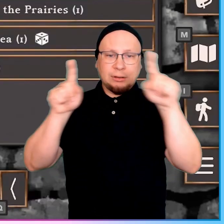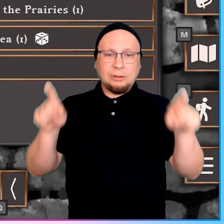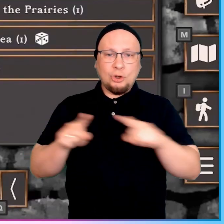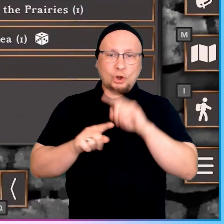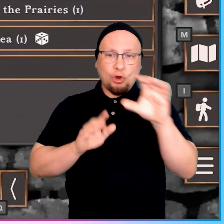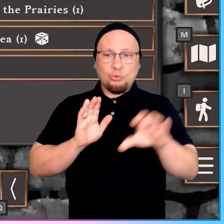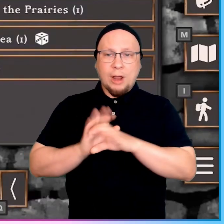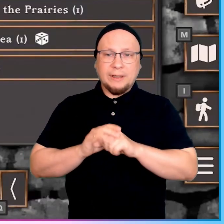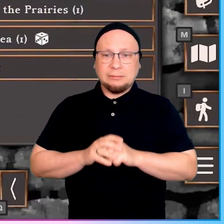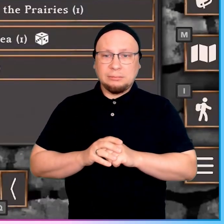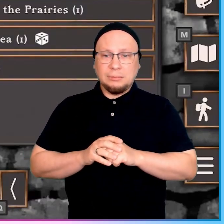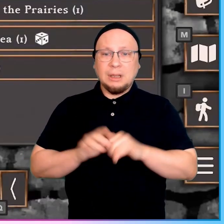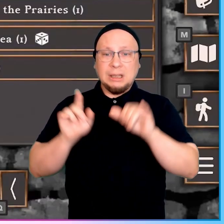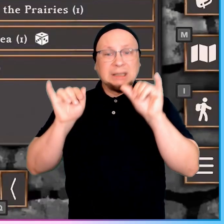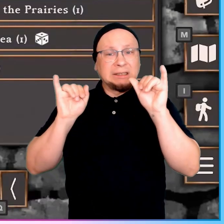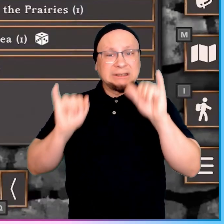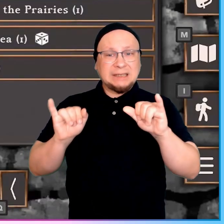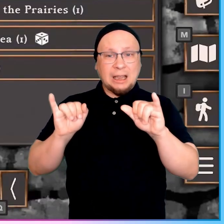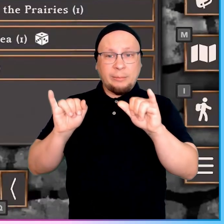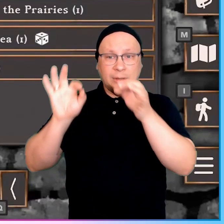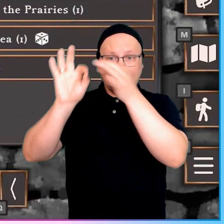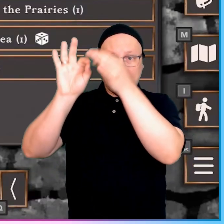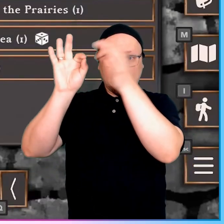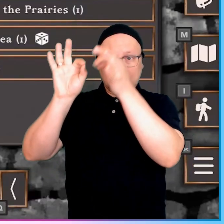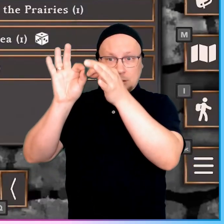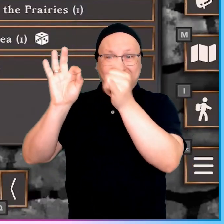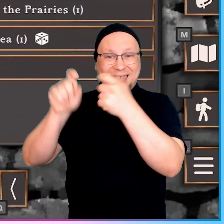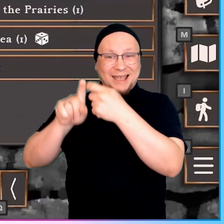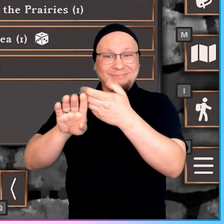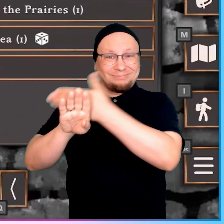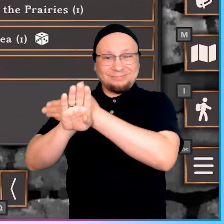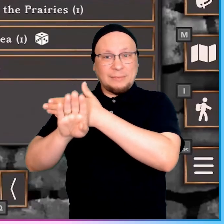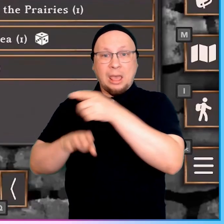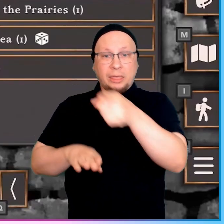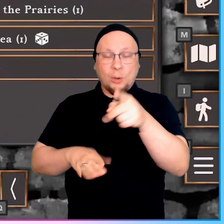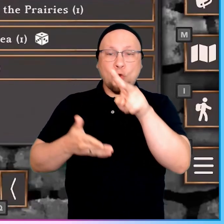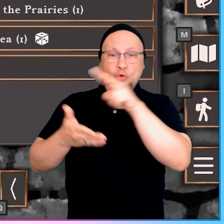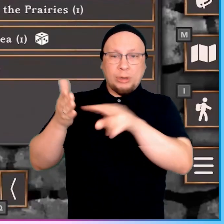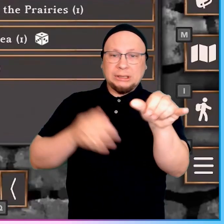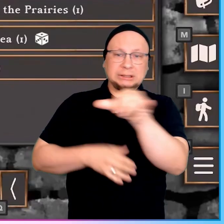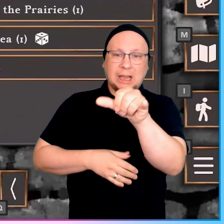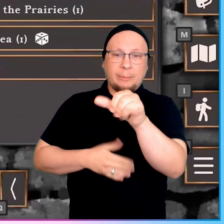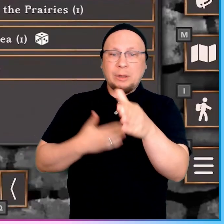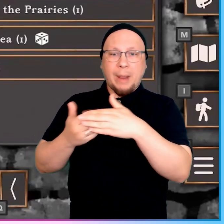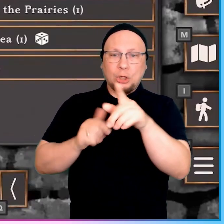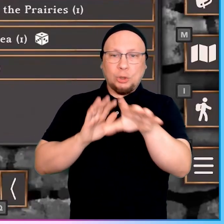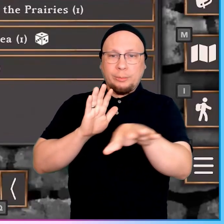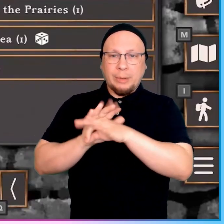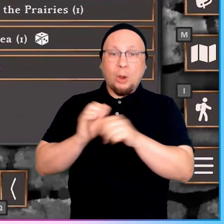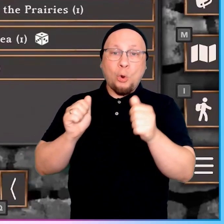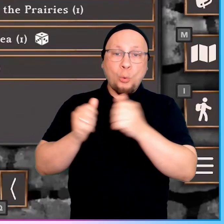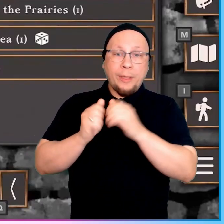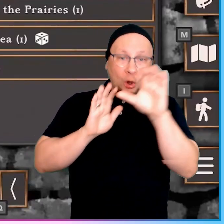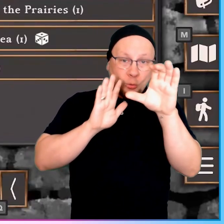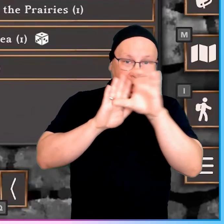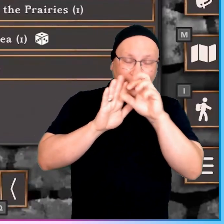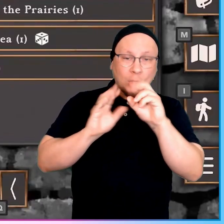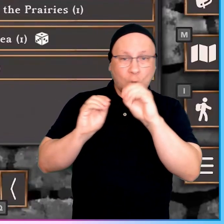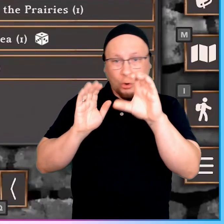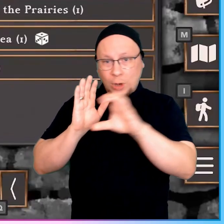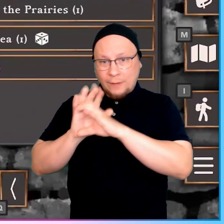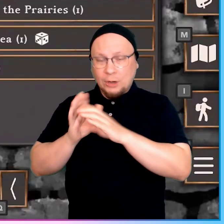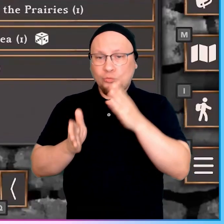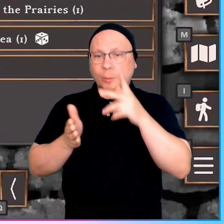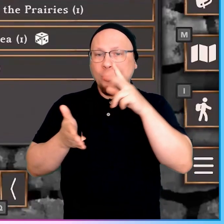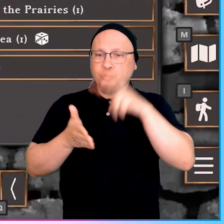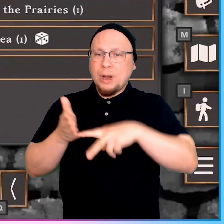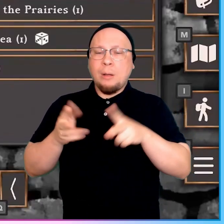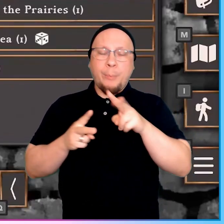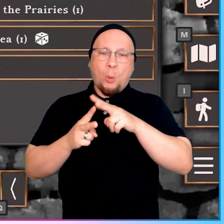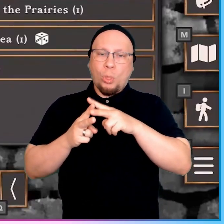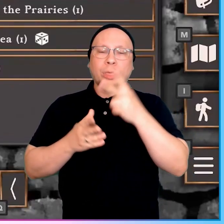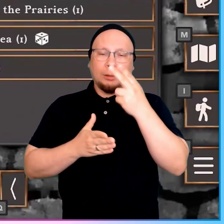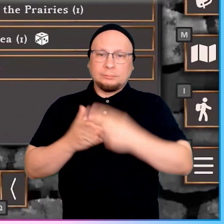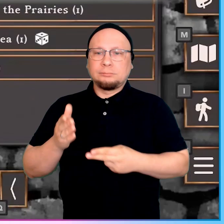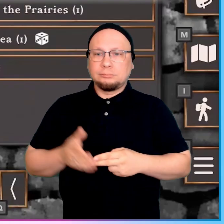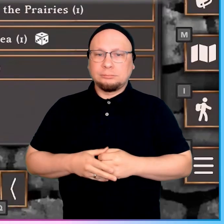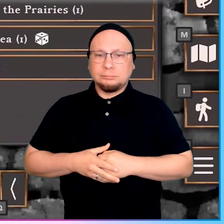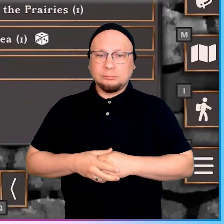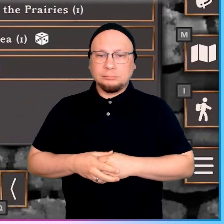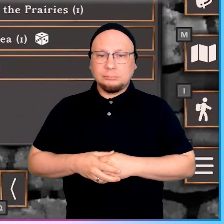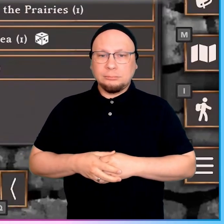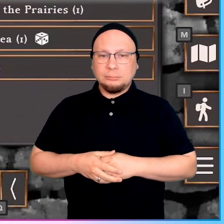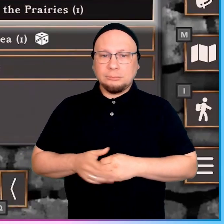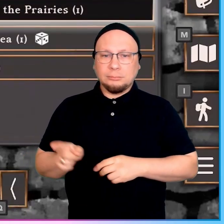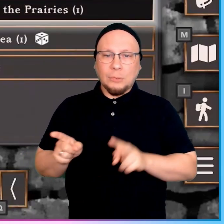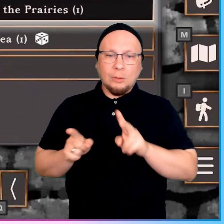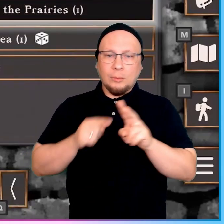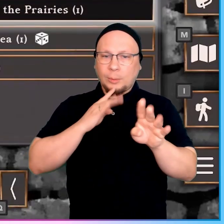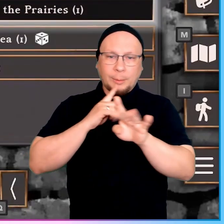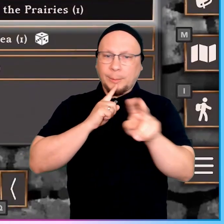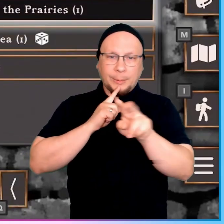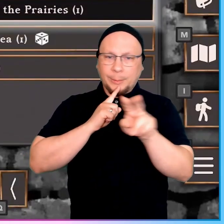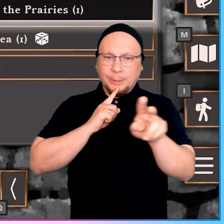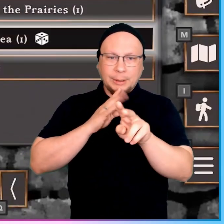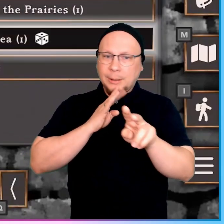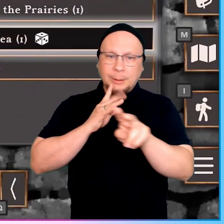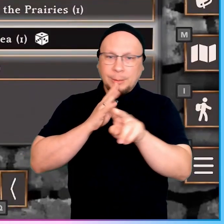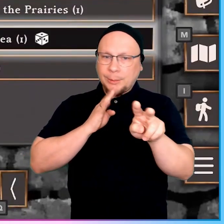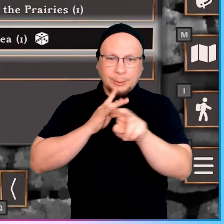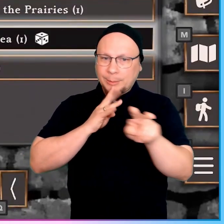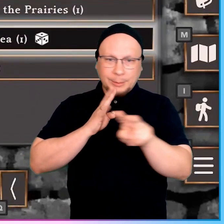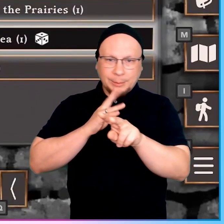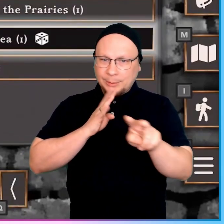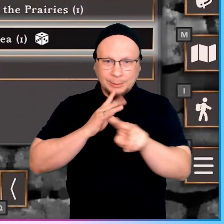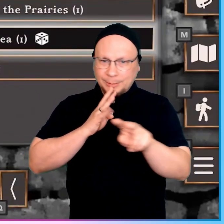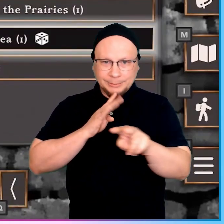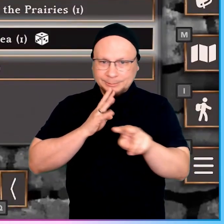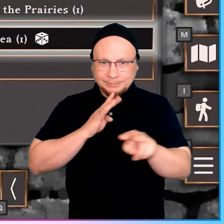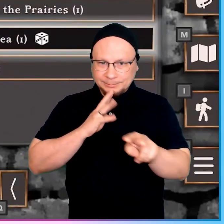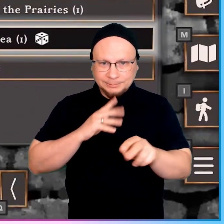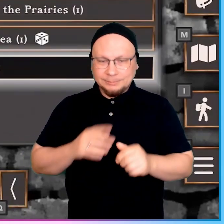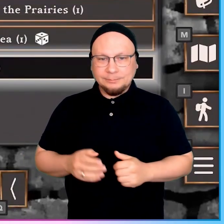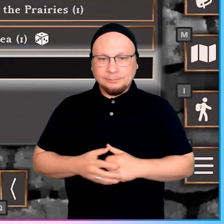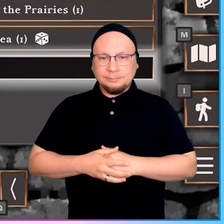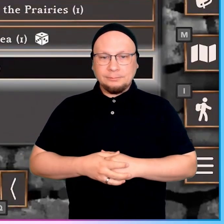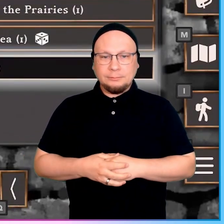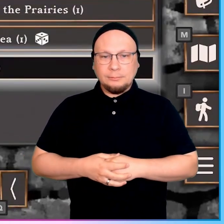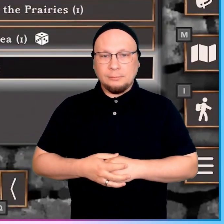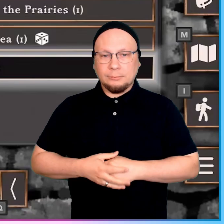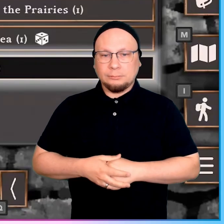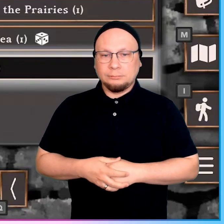[Fast on screen text read]